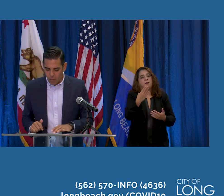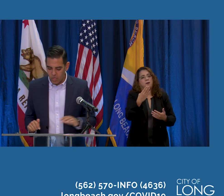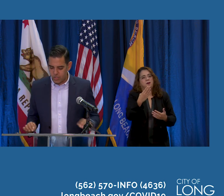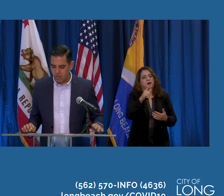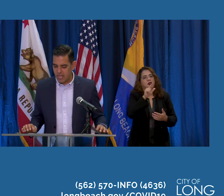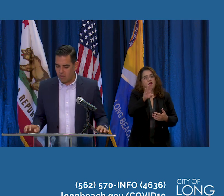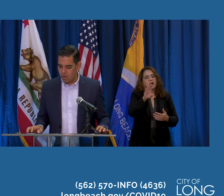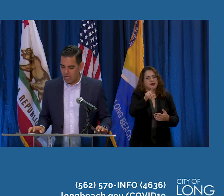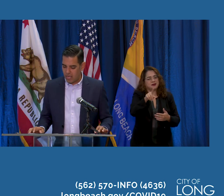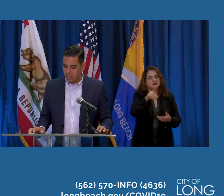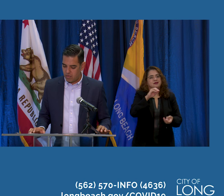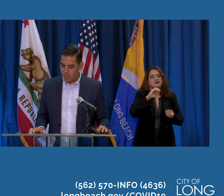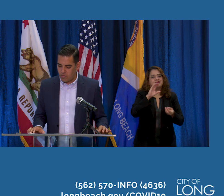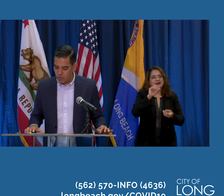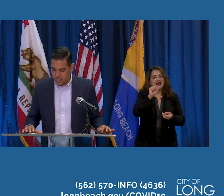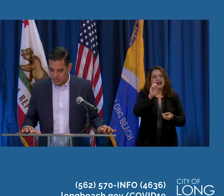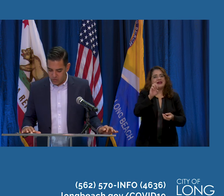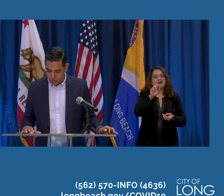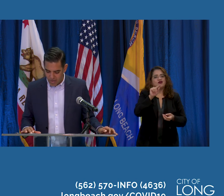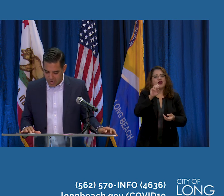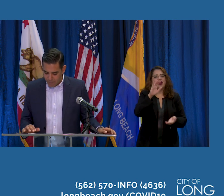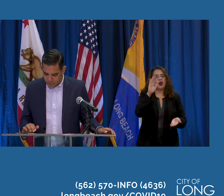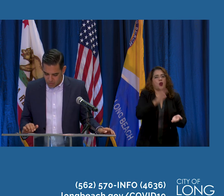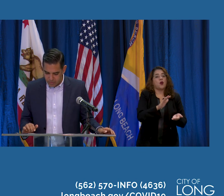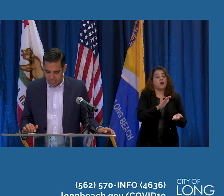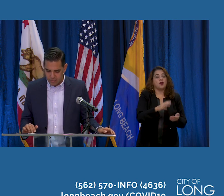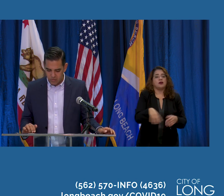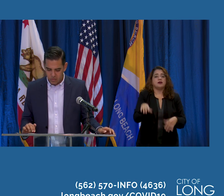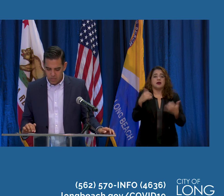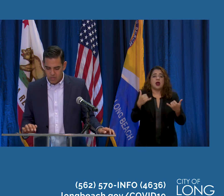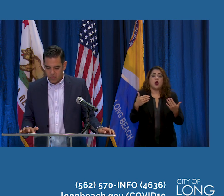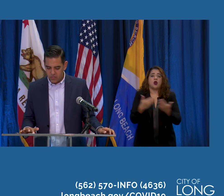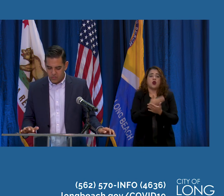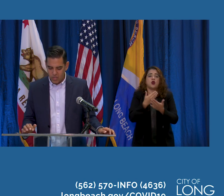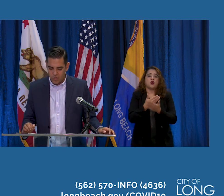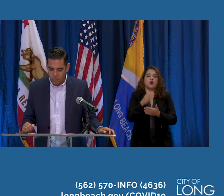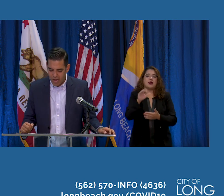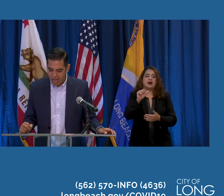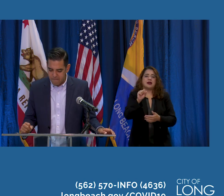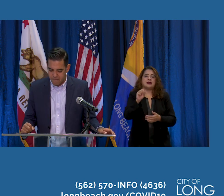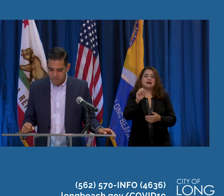I want to share now the number of new cases by episode date. This is another graph.